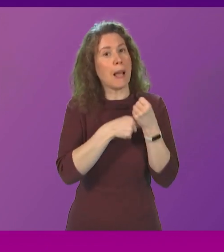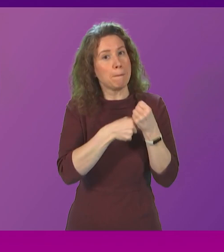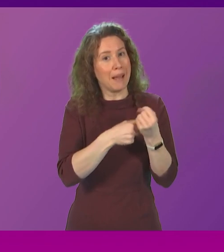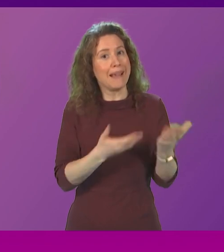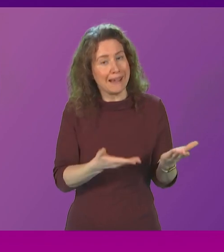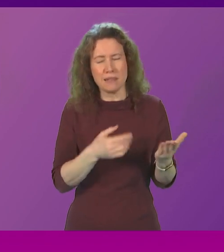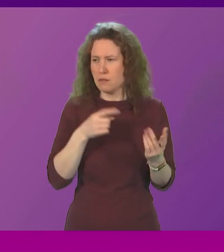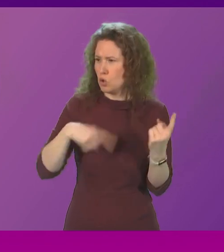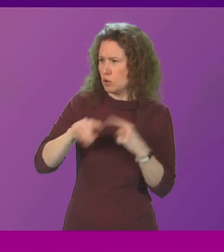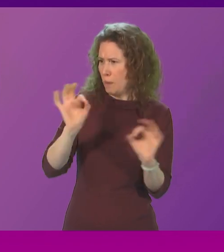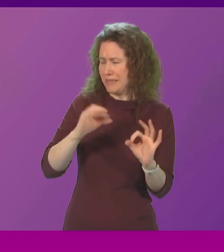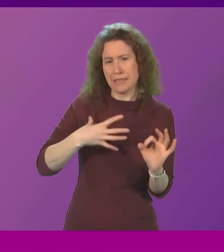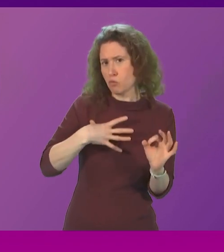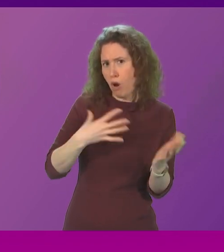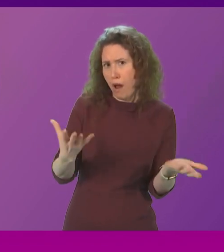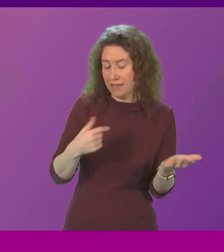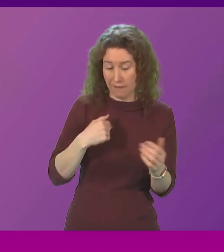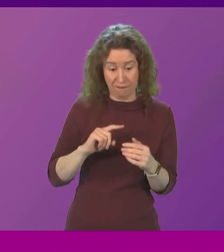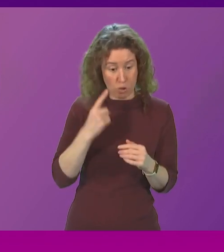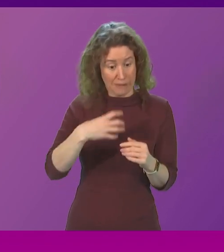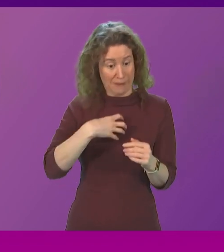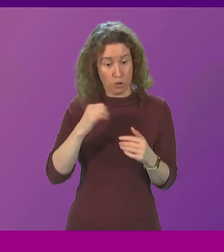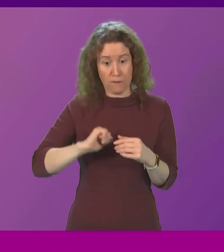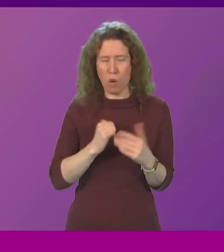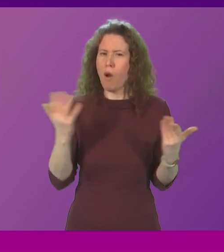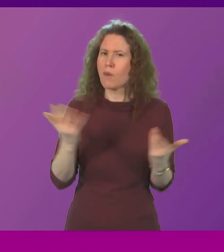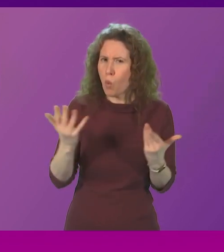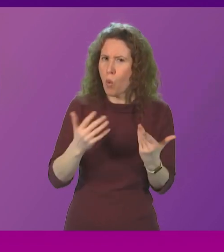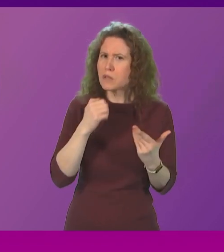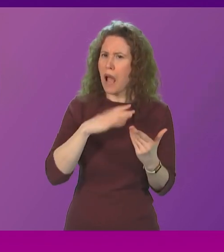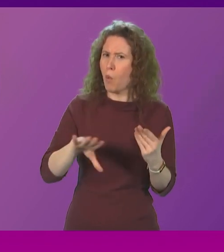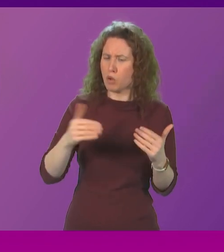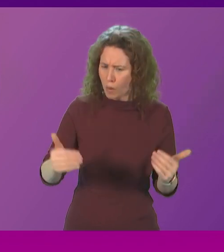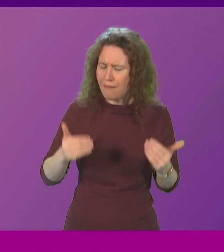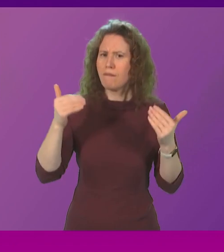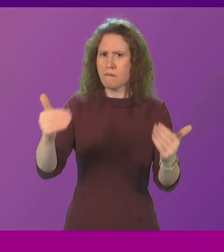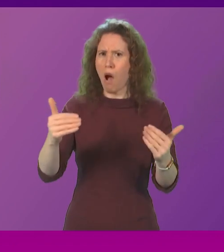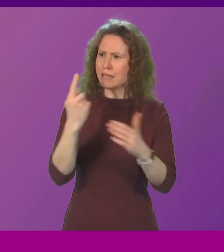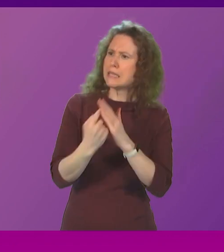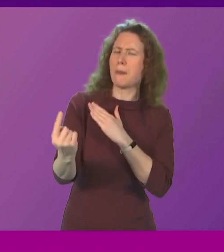It is no surprise to anybody that, as First Minister of Scotland, I will advance the cause of independence.